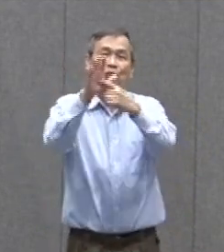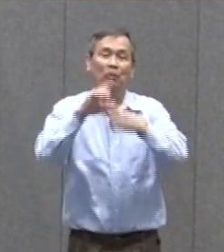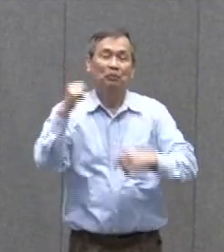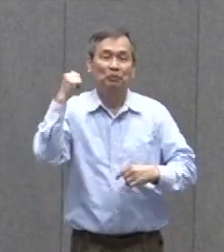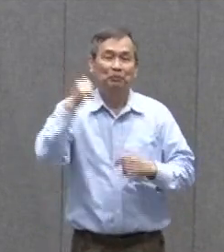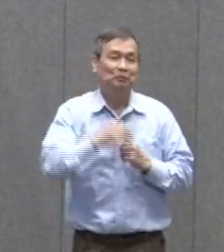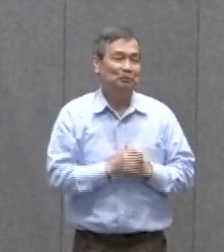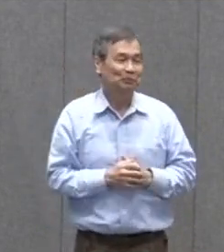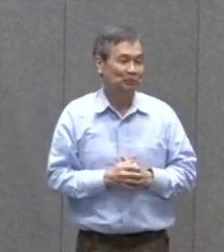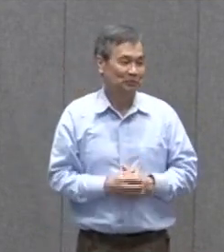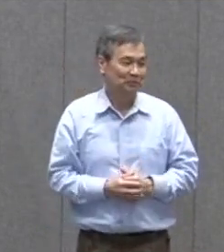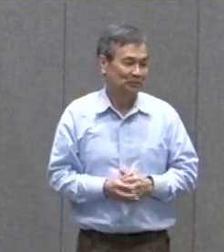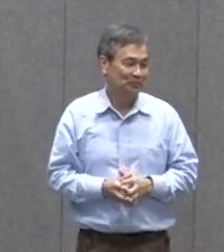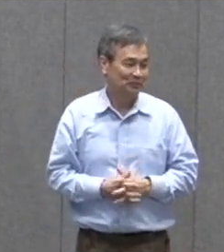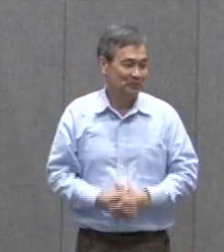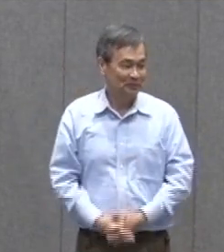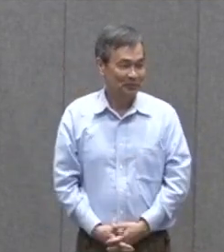(writing)